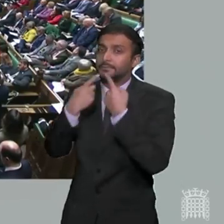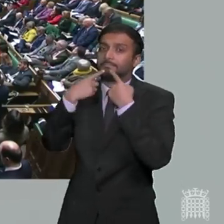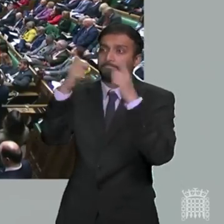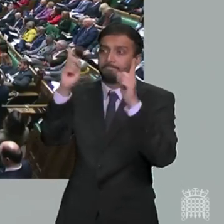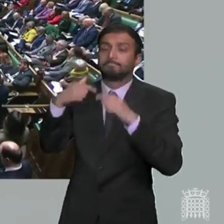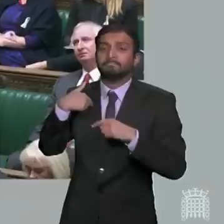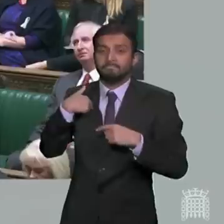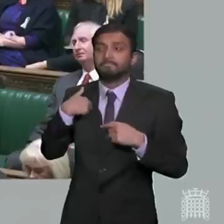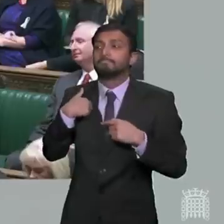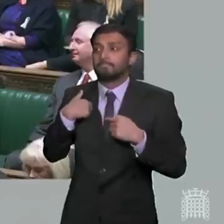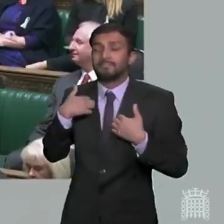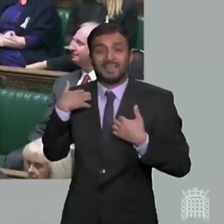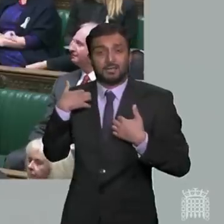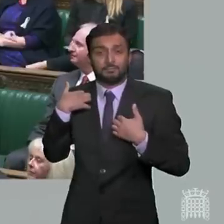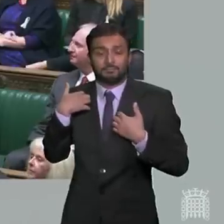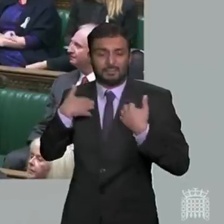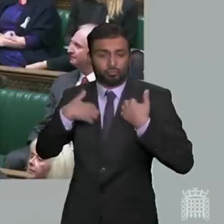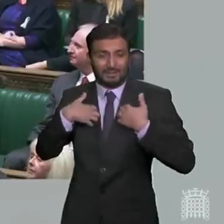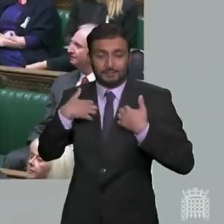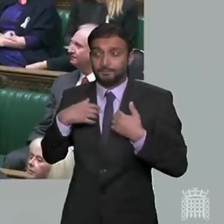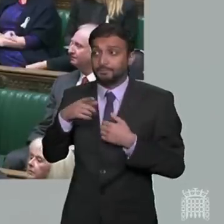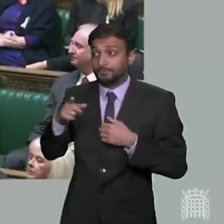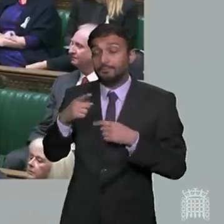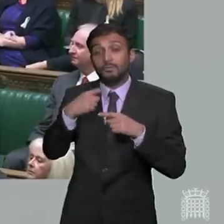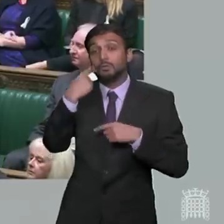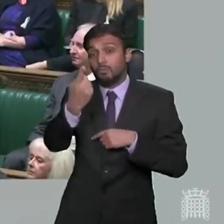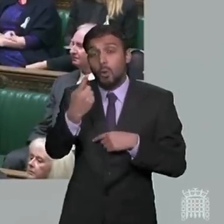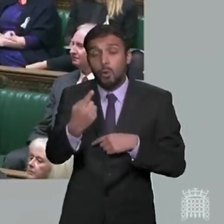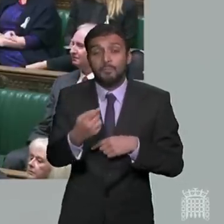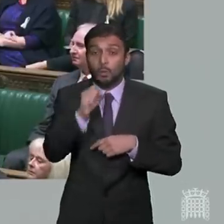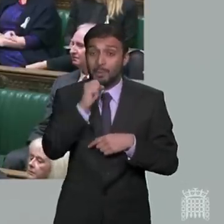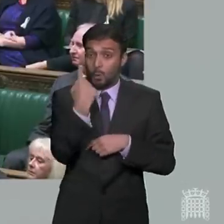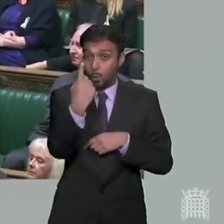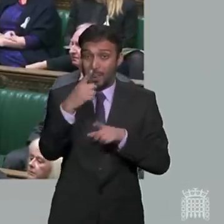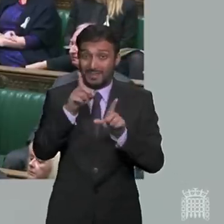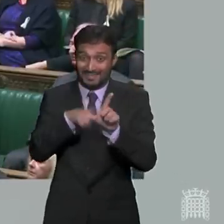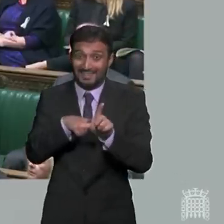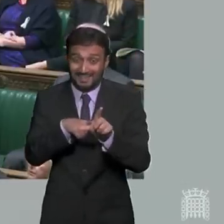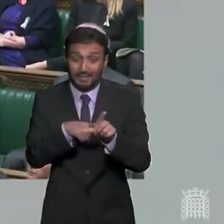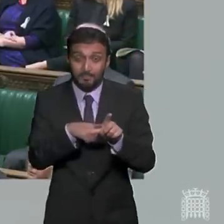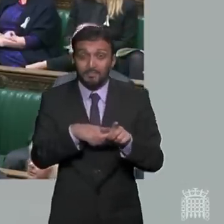Tomorrow marks one year since 32 people lost their lives in the channel.